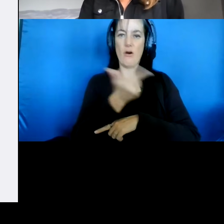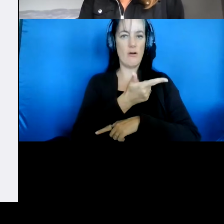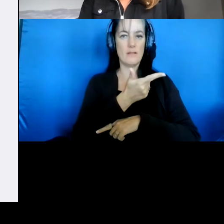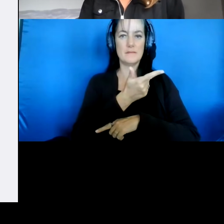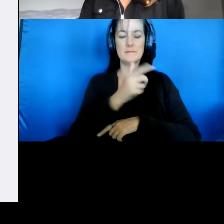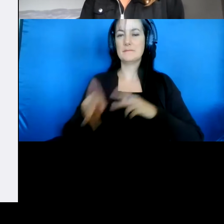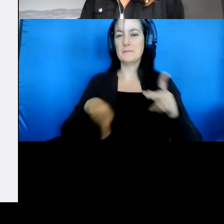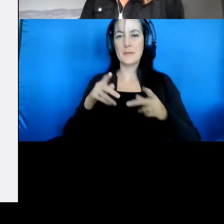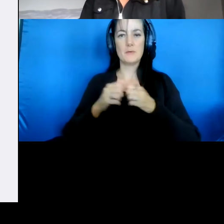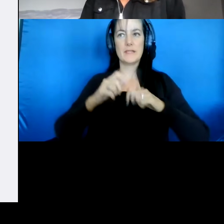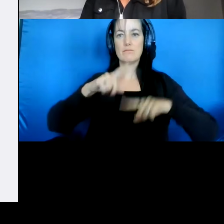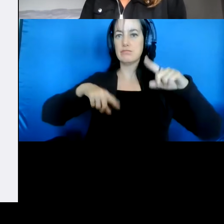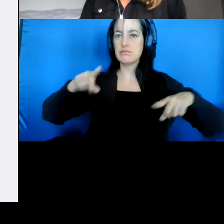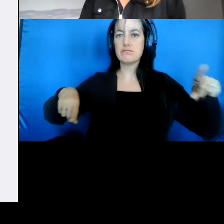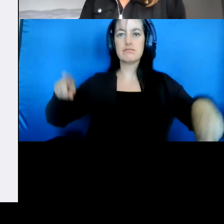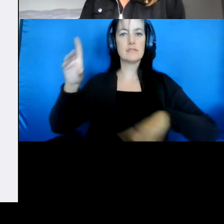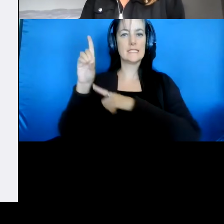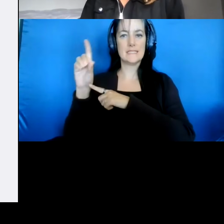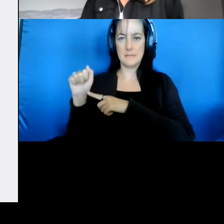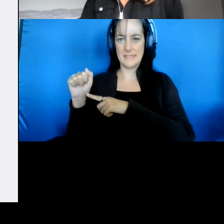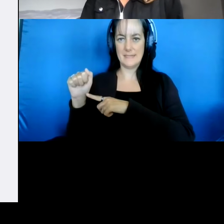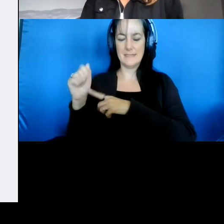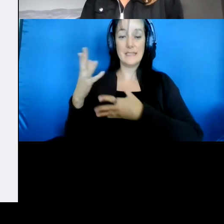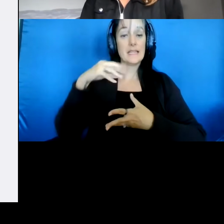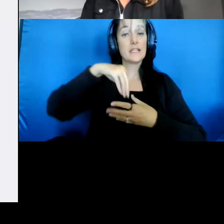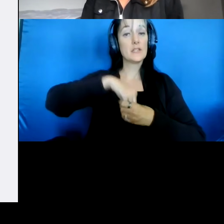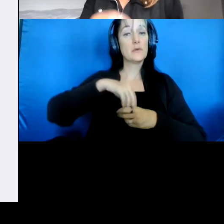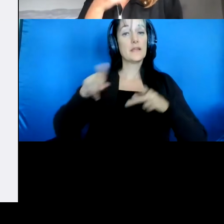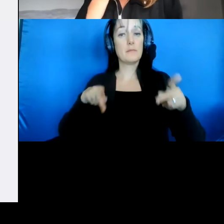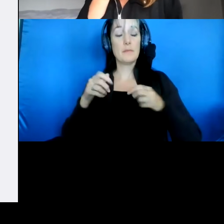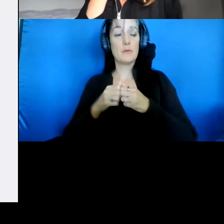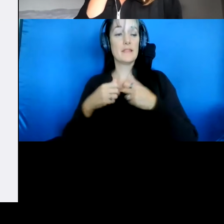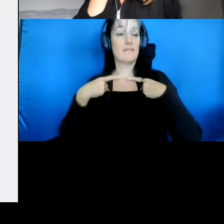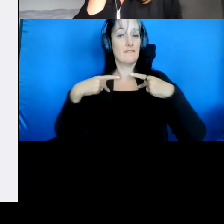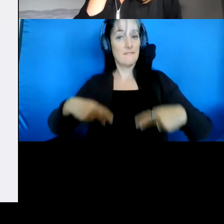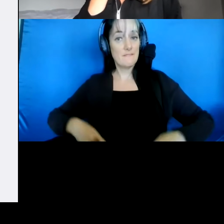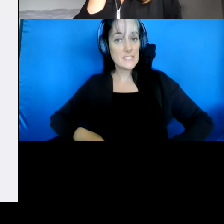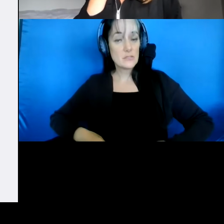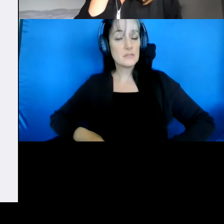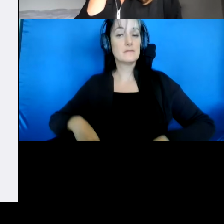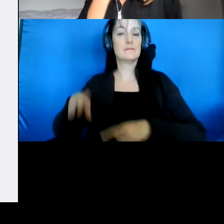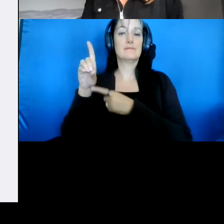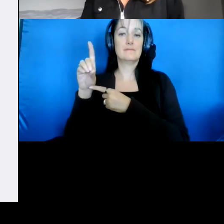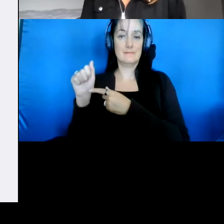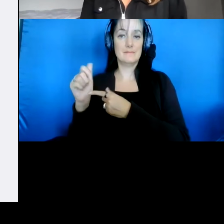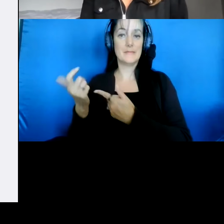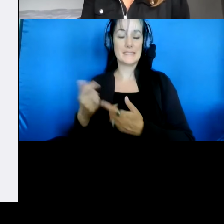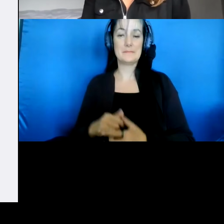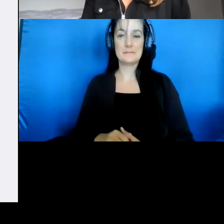be using a mouse, including people who have a physical impairment. And some people may